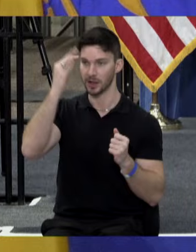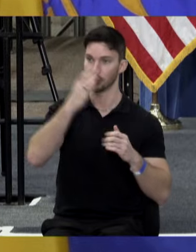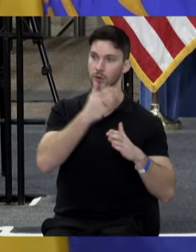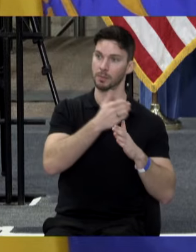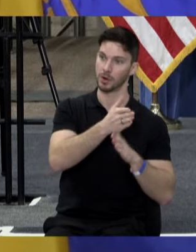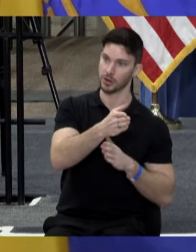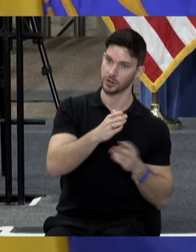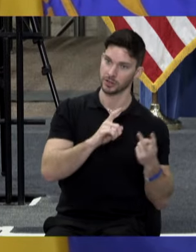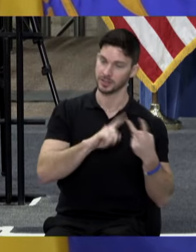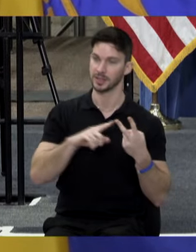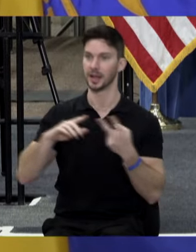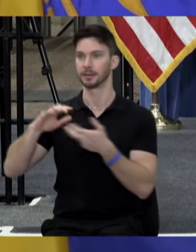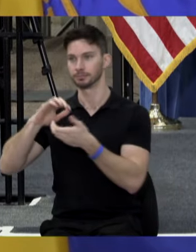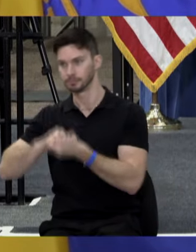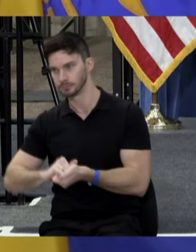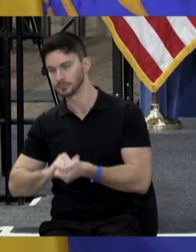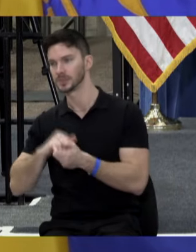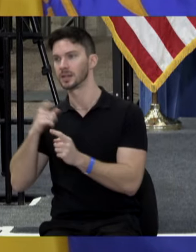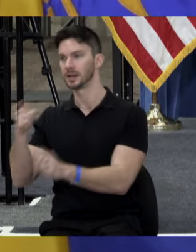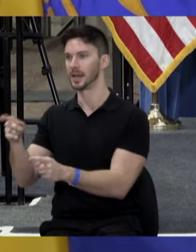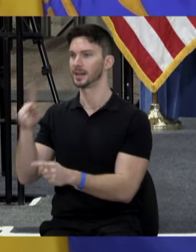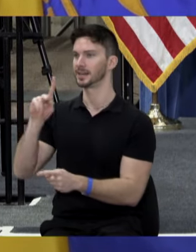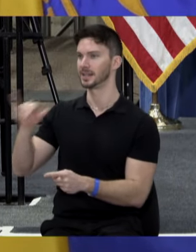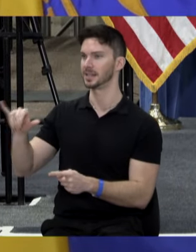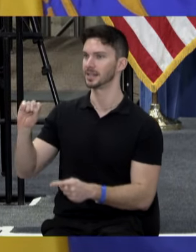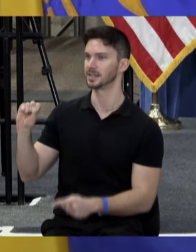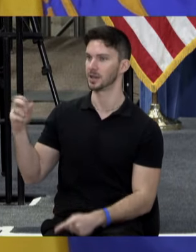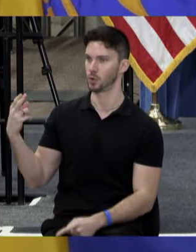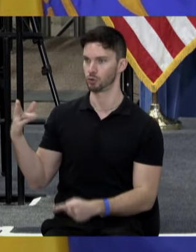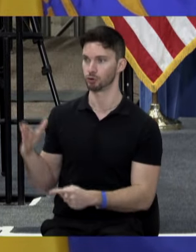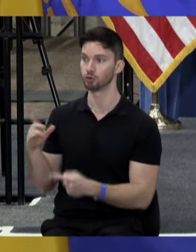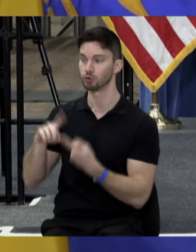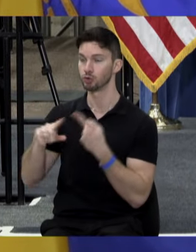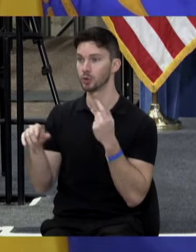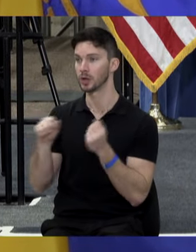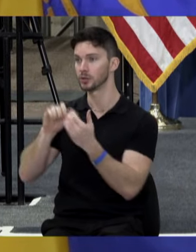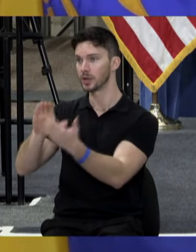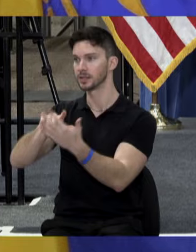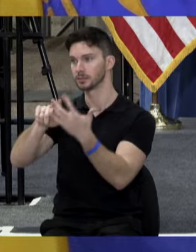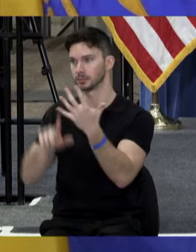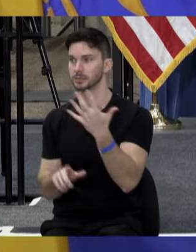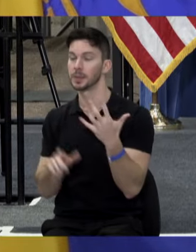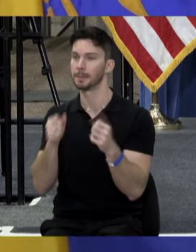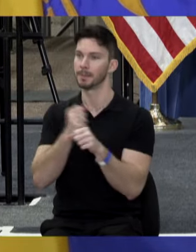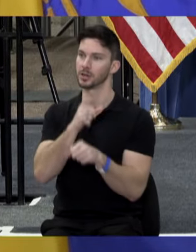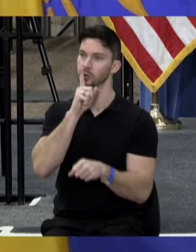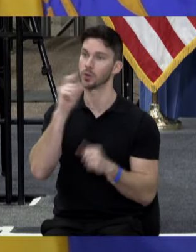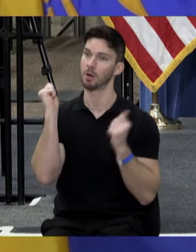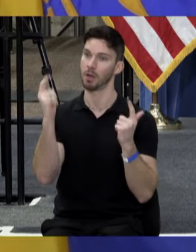and other key stakeholders to address issues critical to ensuring all can age well.